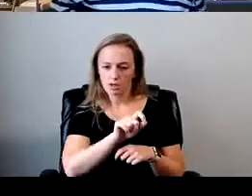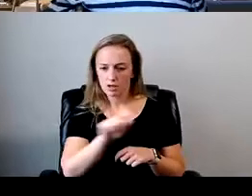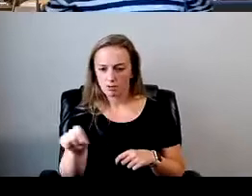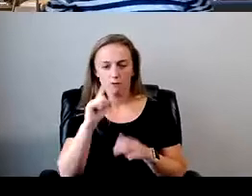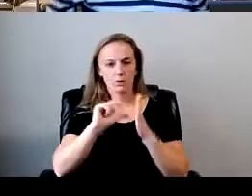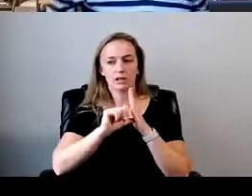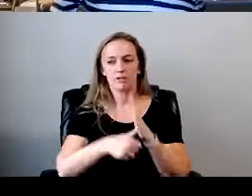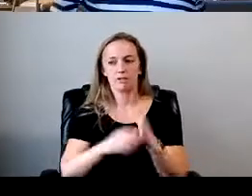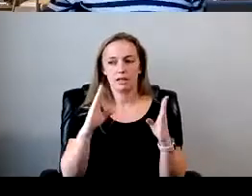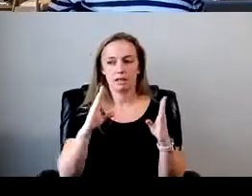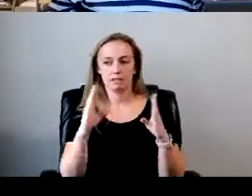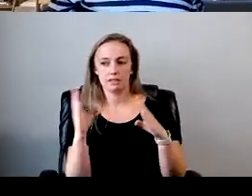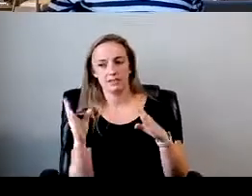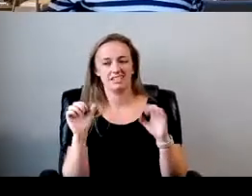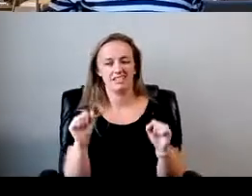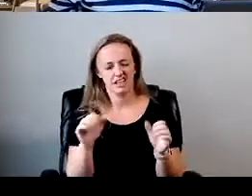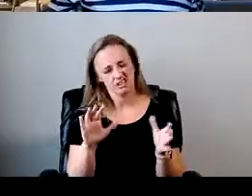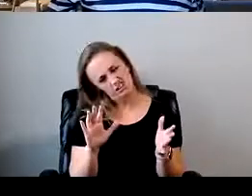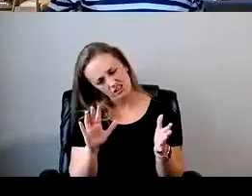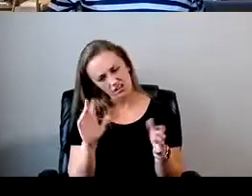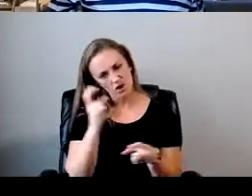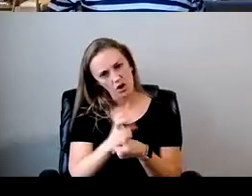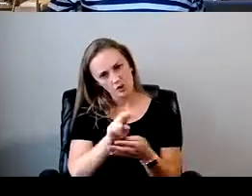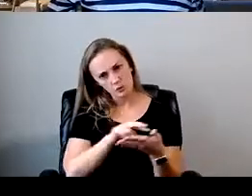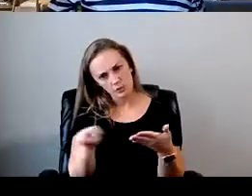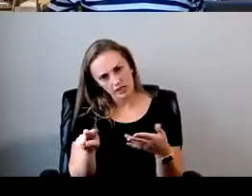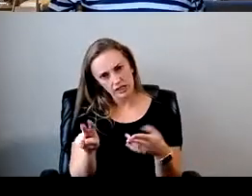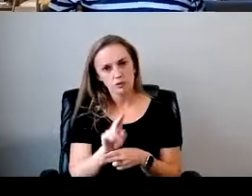Italics can hinder readability use them sparely on single words or short phrases.